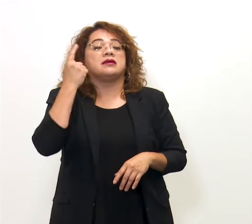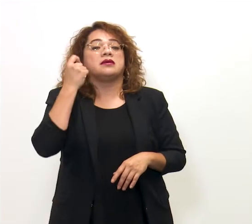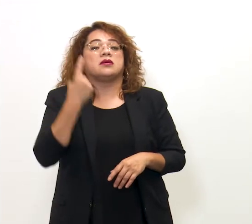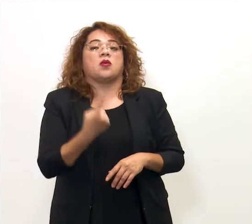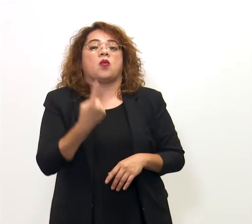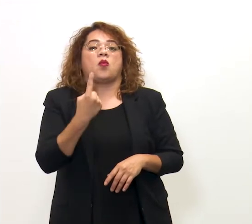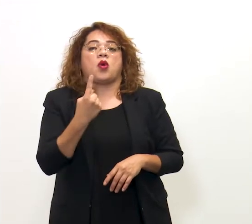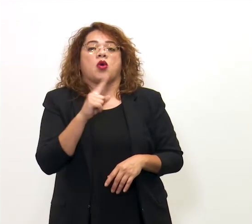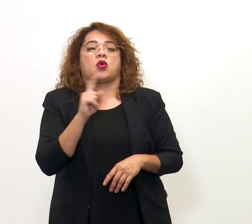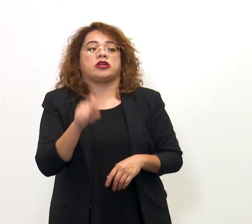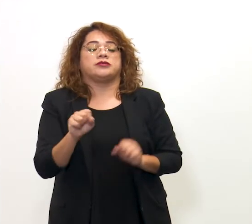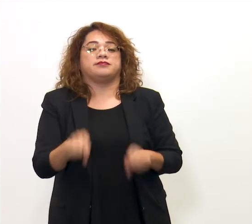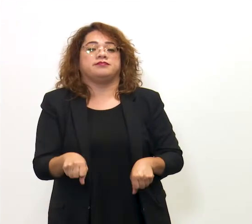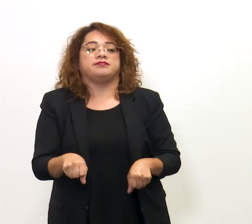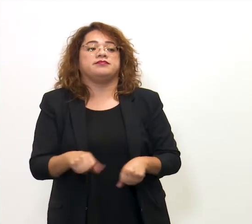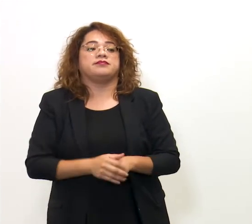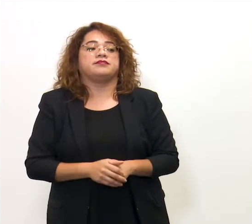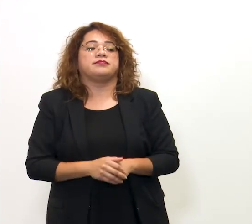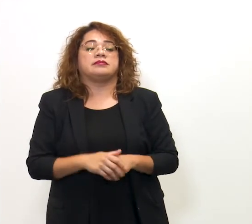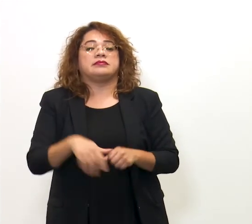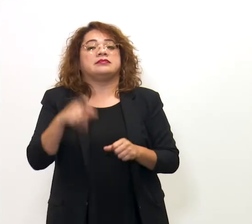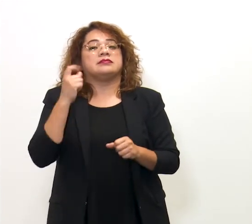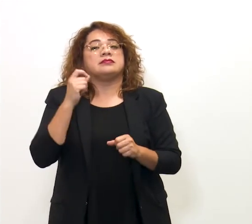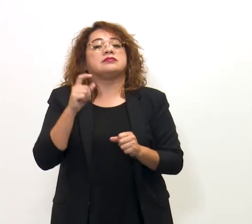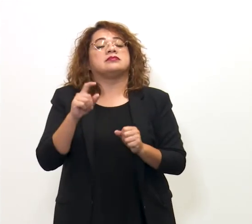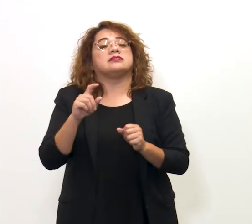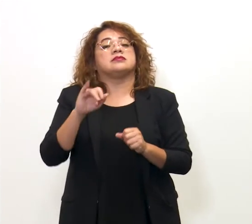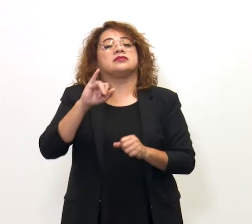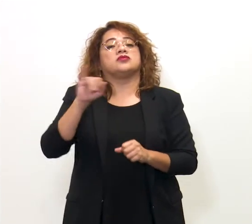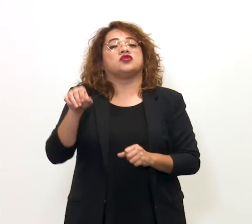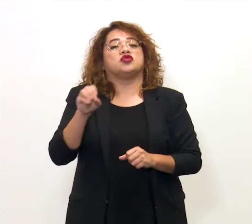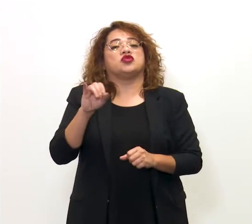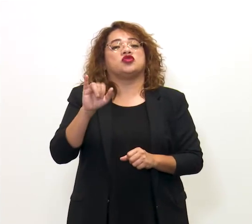Additional media questions can be sent to the Long Beach joint information center. First question